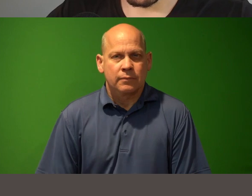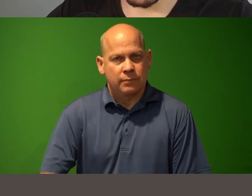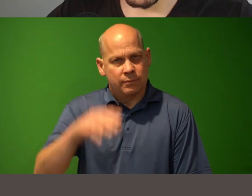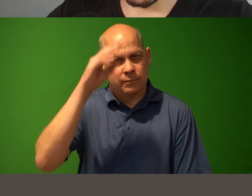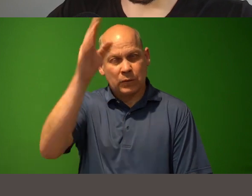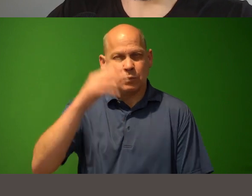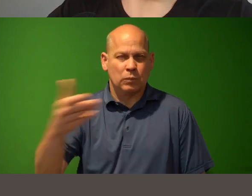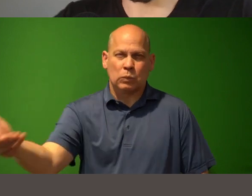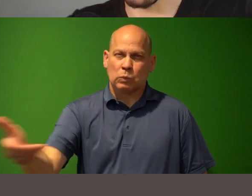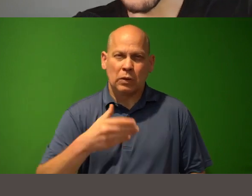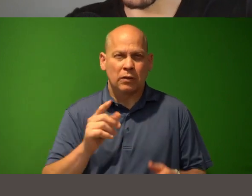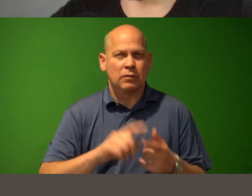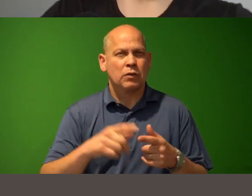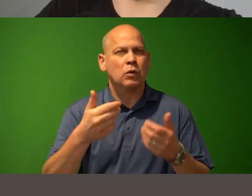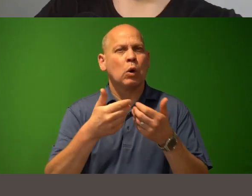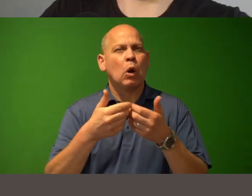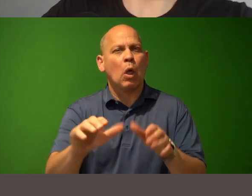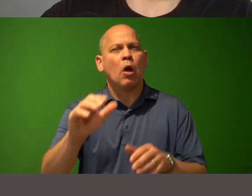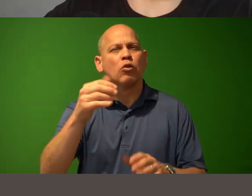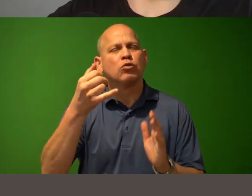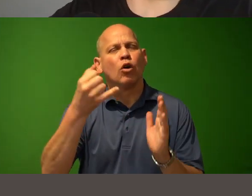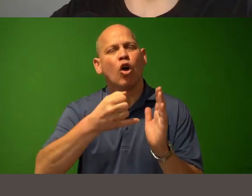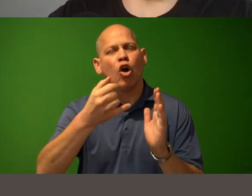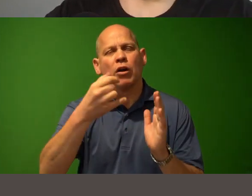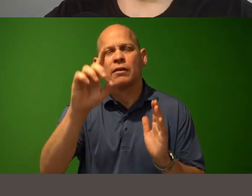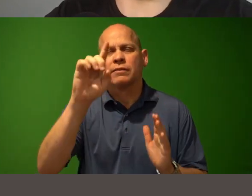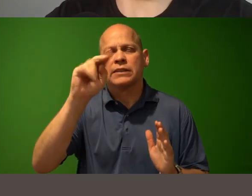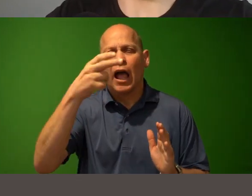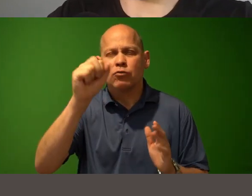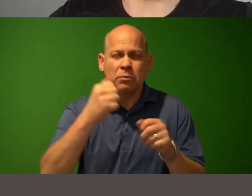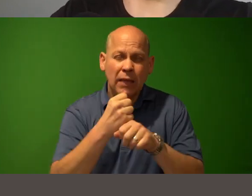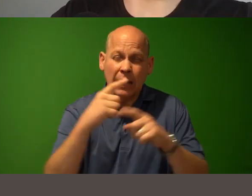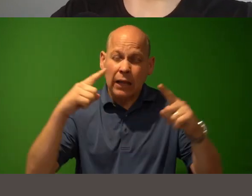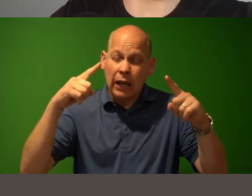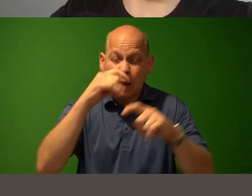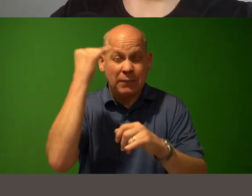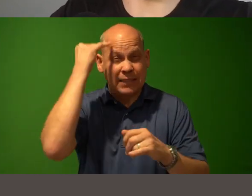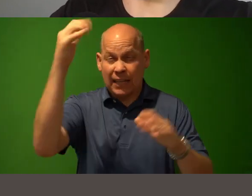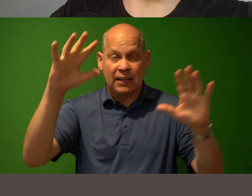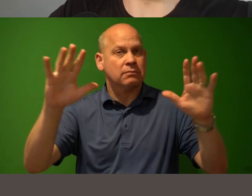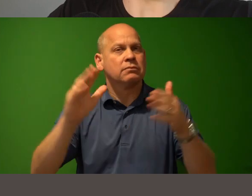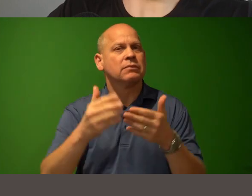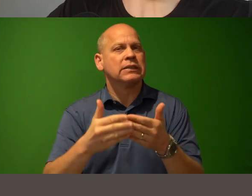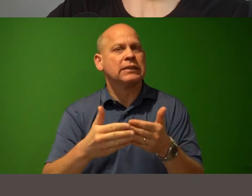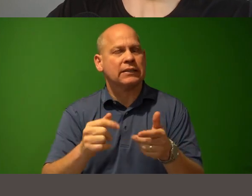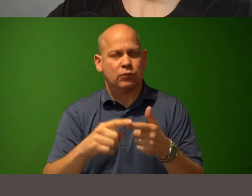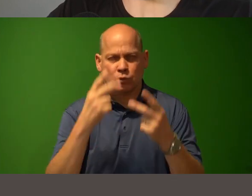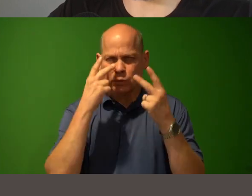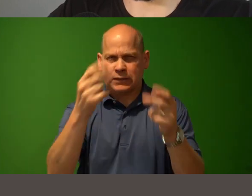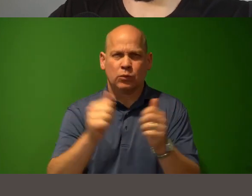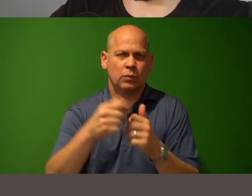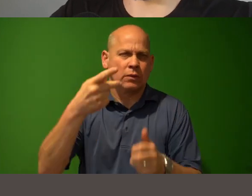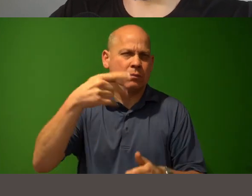Hello, and welcome to Lost Art of Diagrams, making complex ideas easy to see with Python.